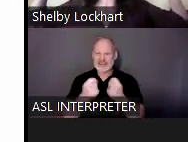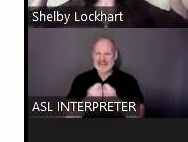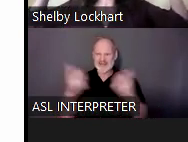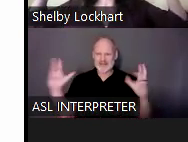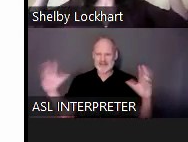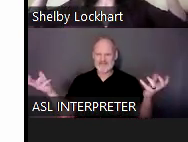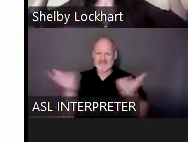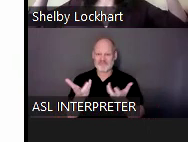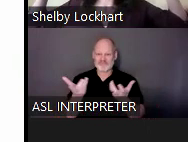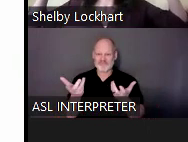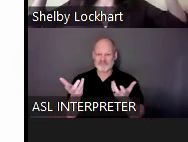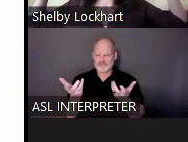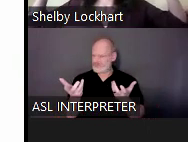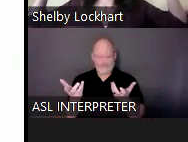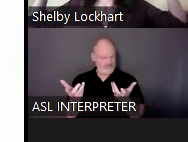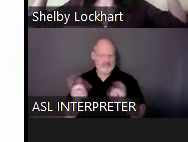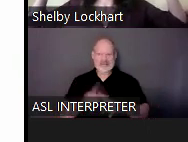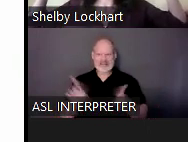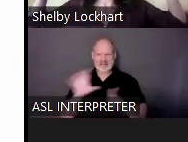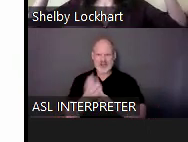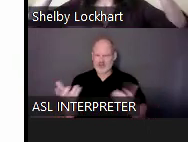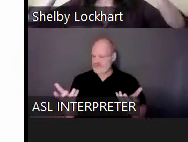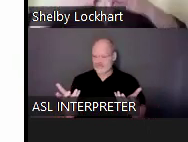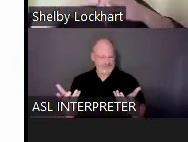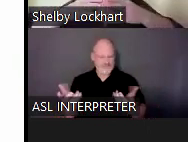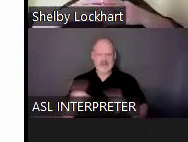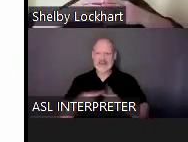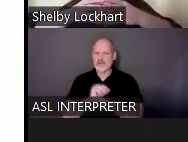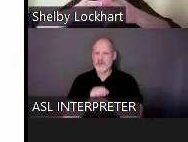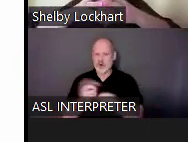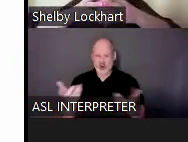cultures and they've been doing different work. If you're going to establish a culture